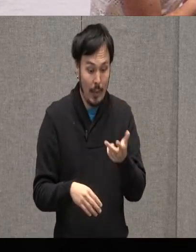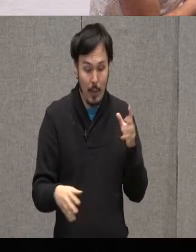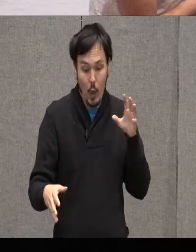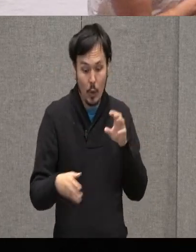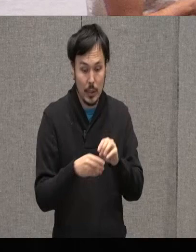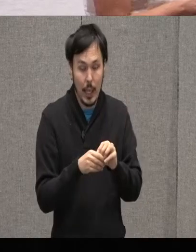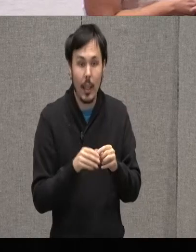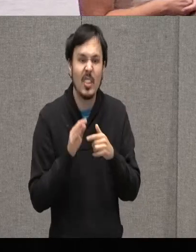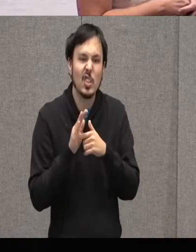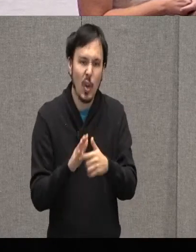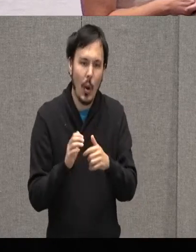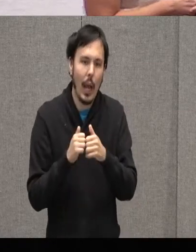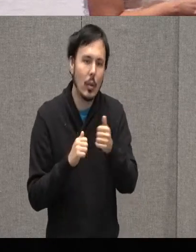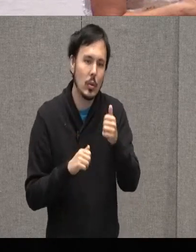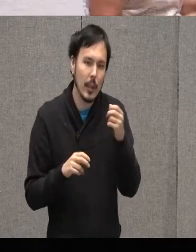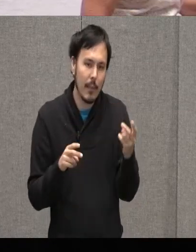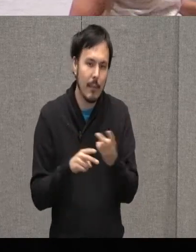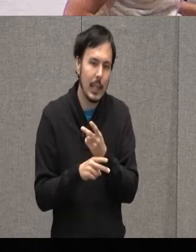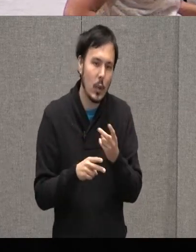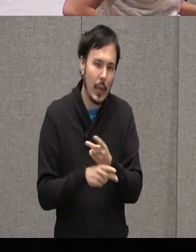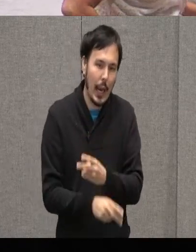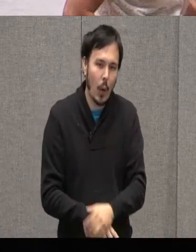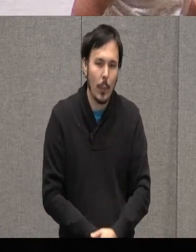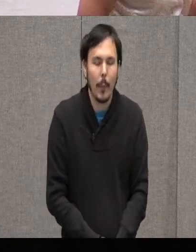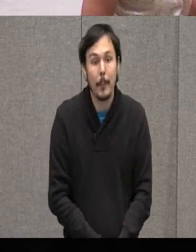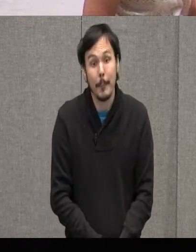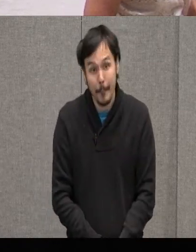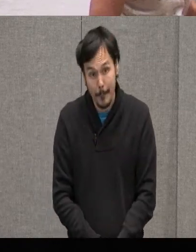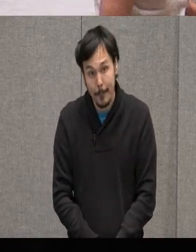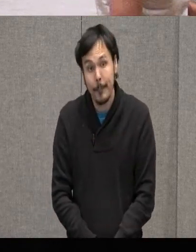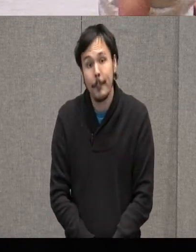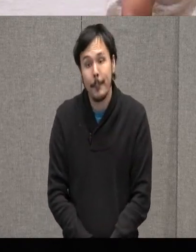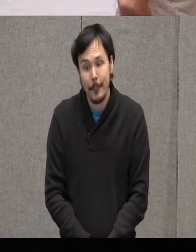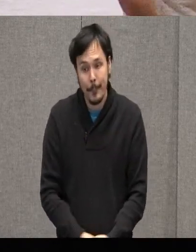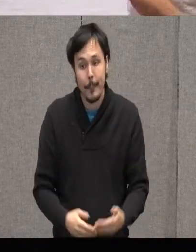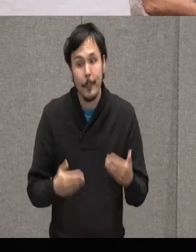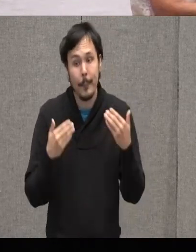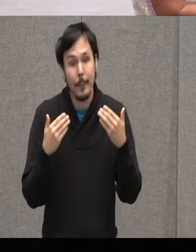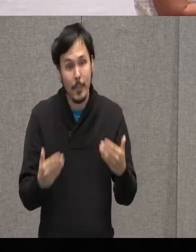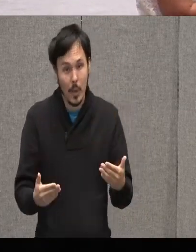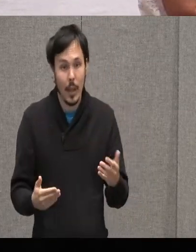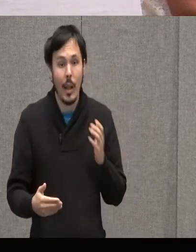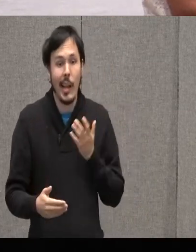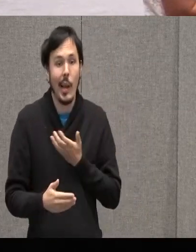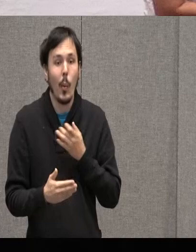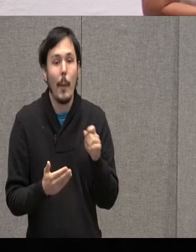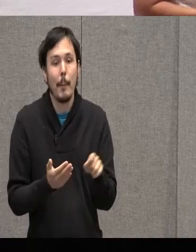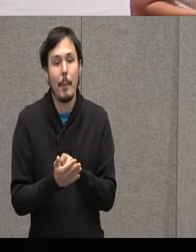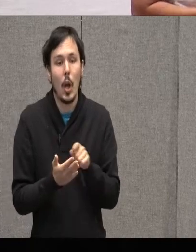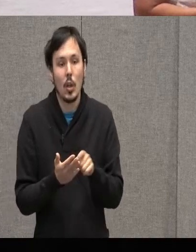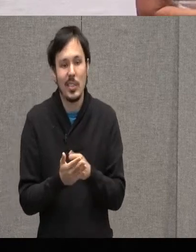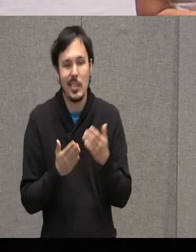Show how you figured it out. All right so let's bring out our markers and let's go ahead and mark this up